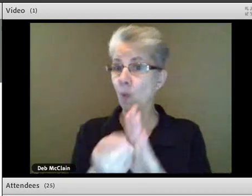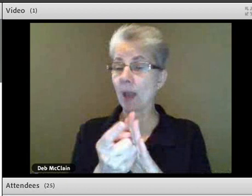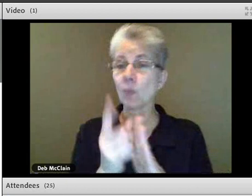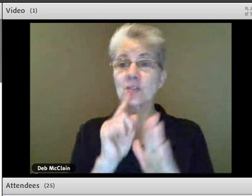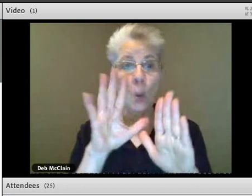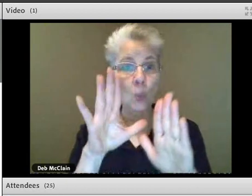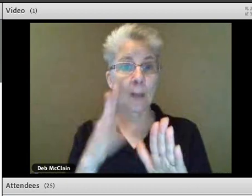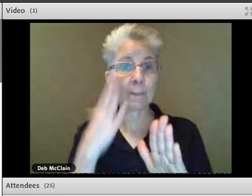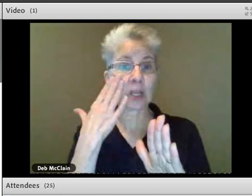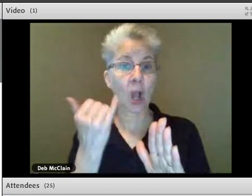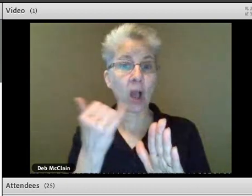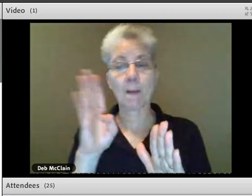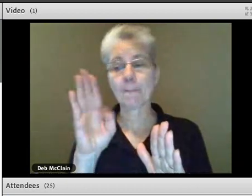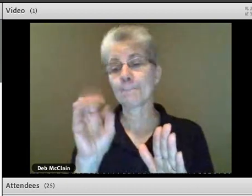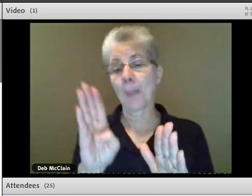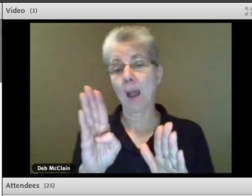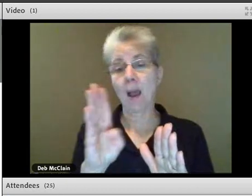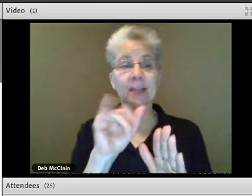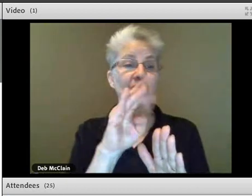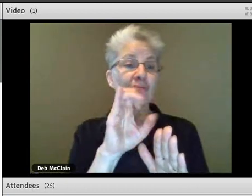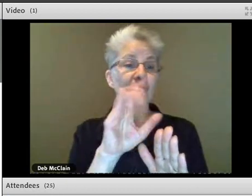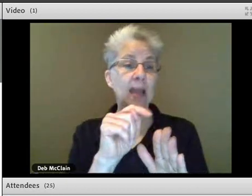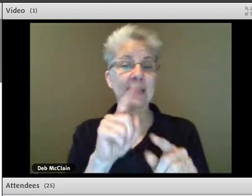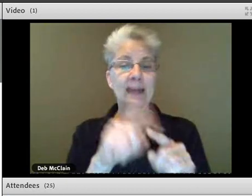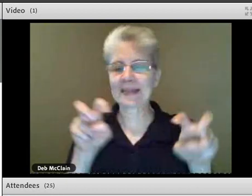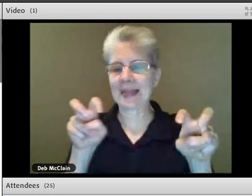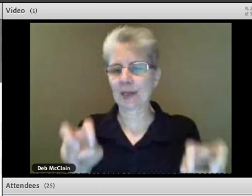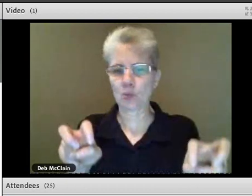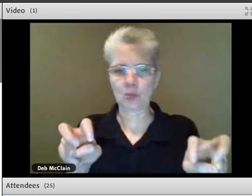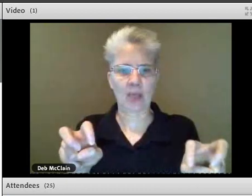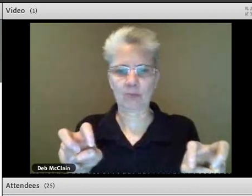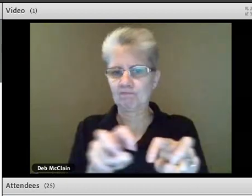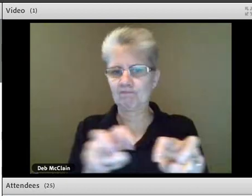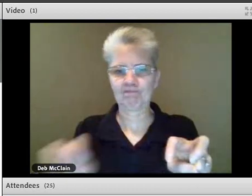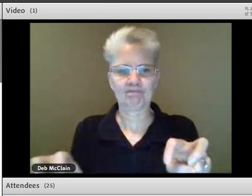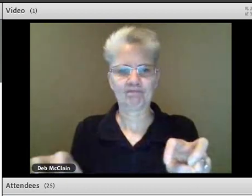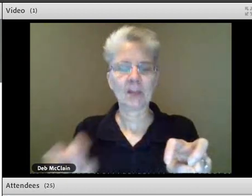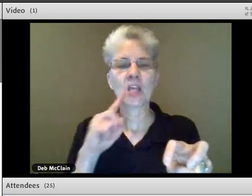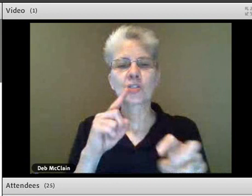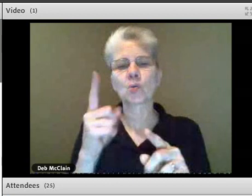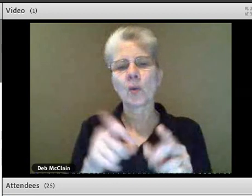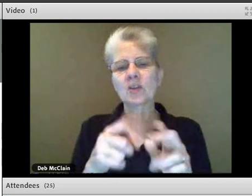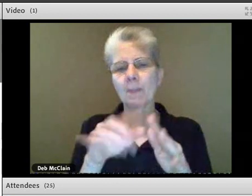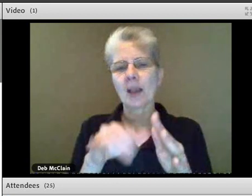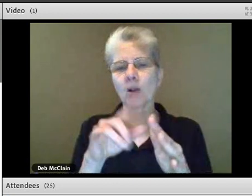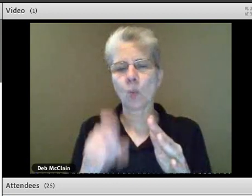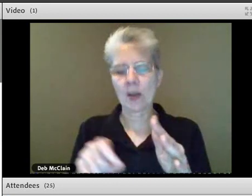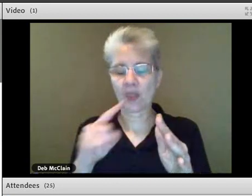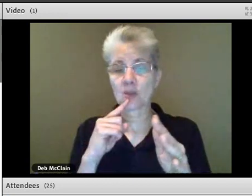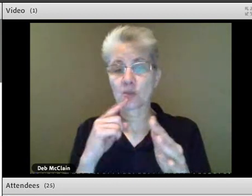because Bob and Janet can't sit next to each other and go question by question because there's a good chance